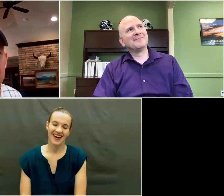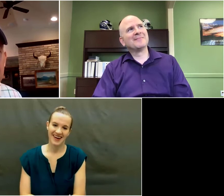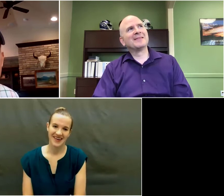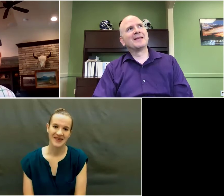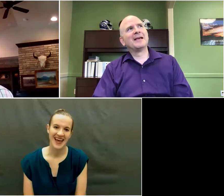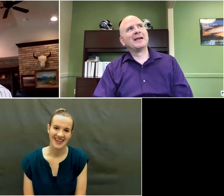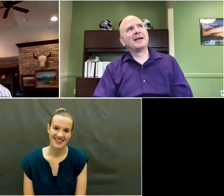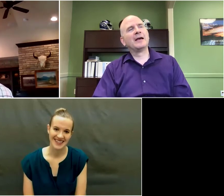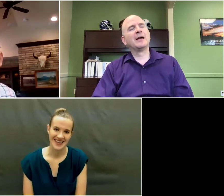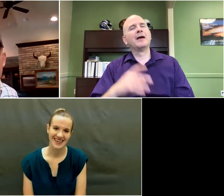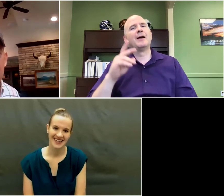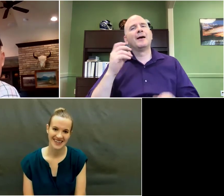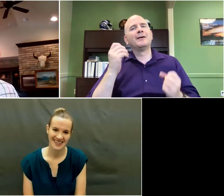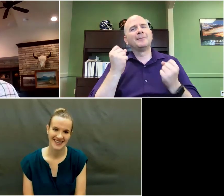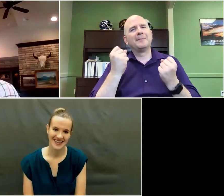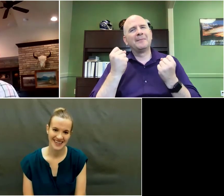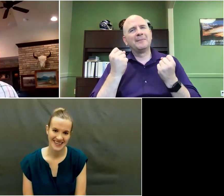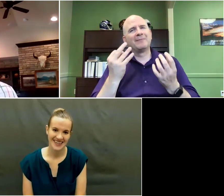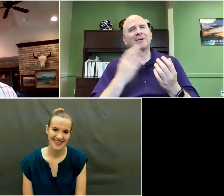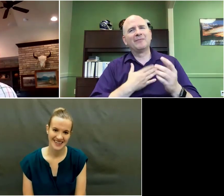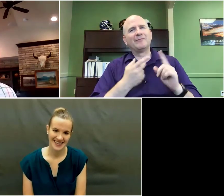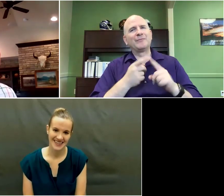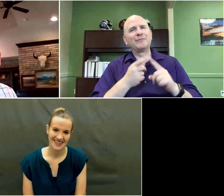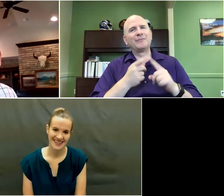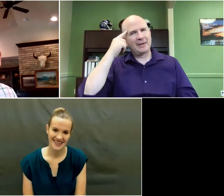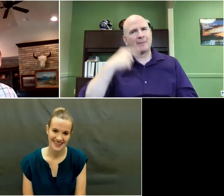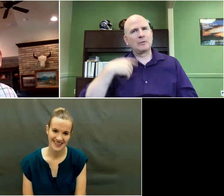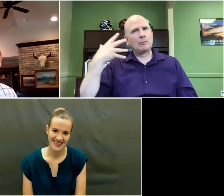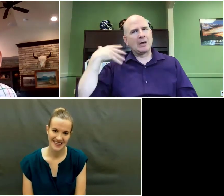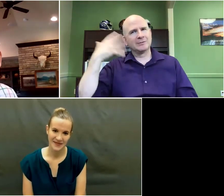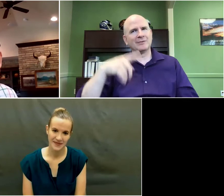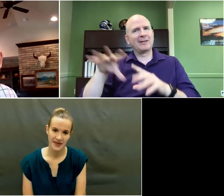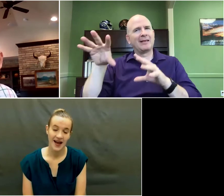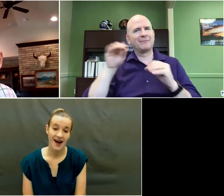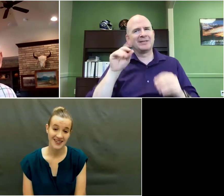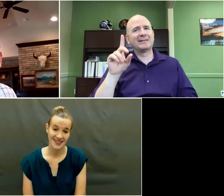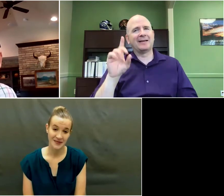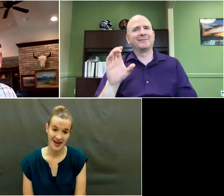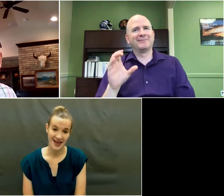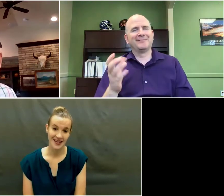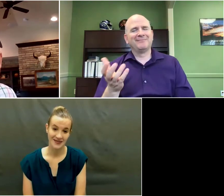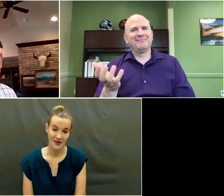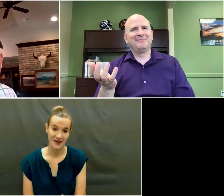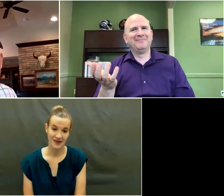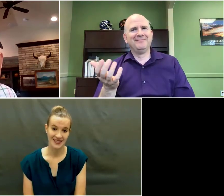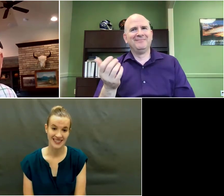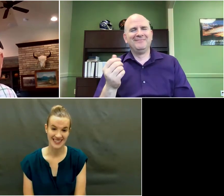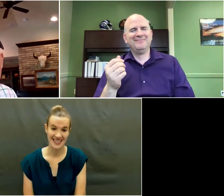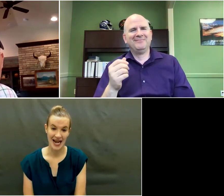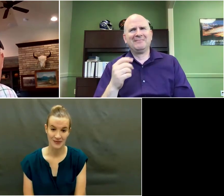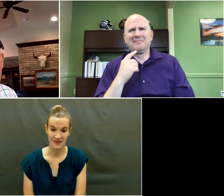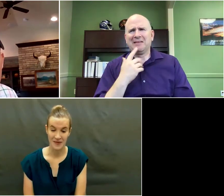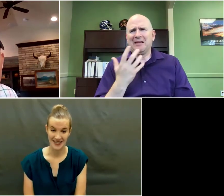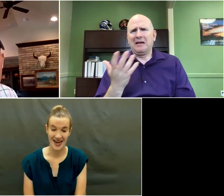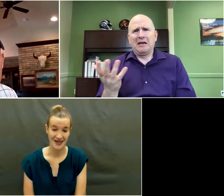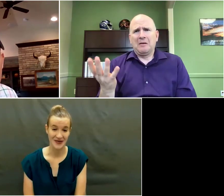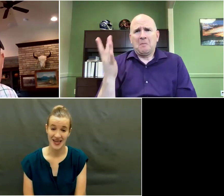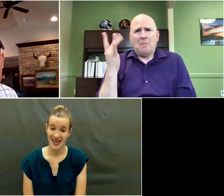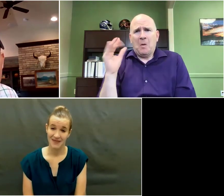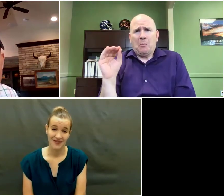Steve: Oh, yes. Honestly, when I told my friends in DC that I was moving back to Idaho, my friends